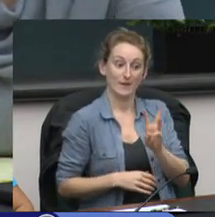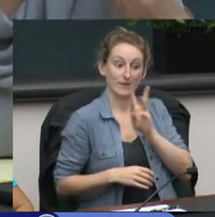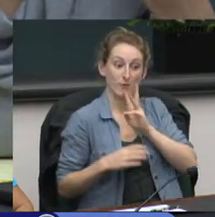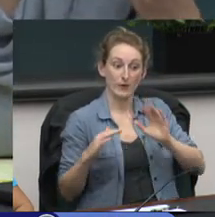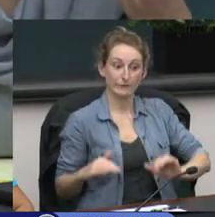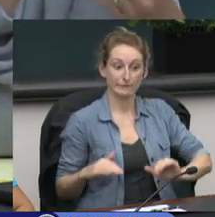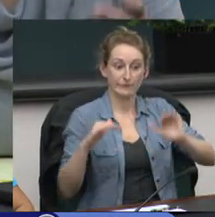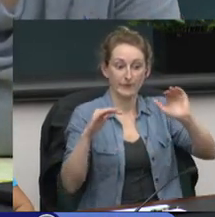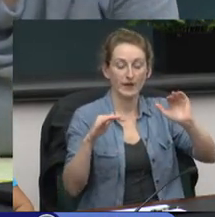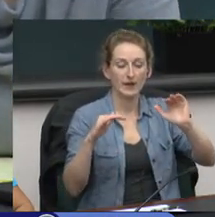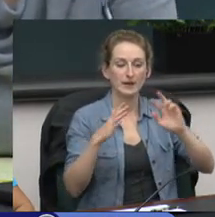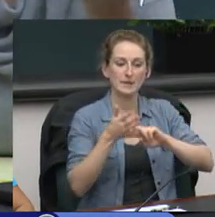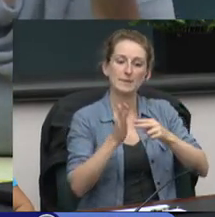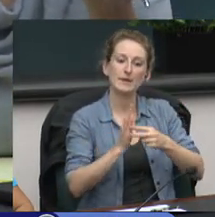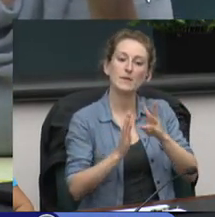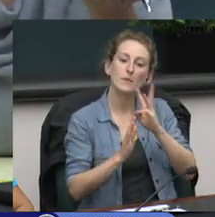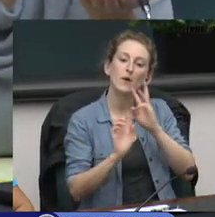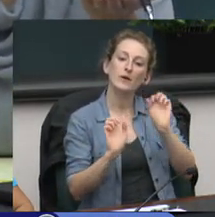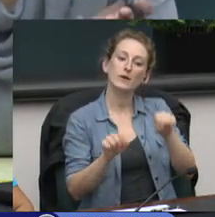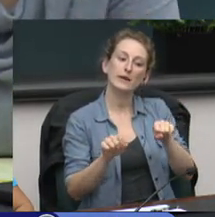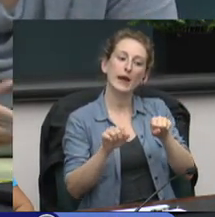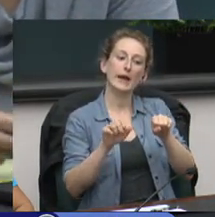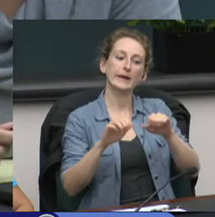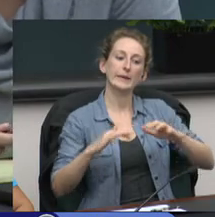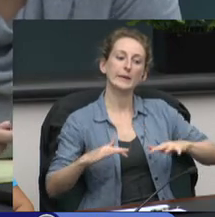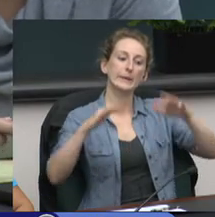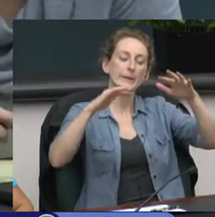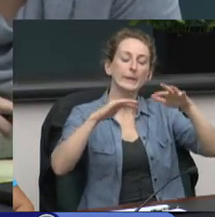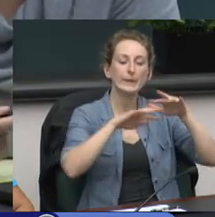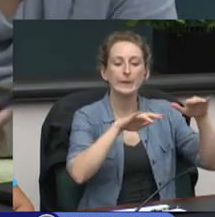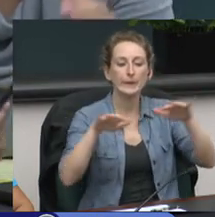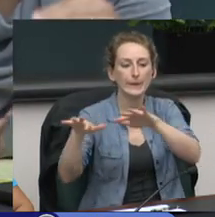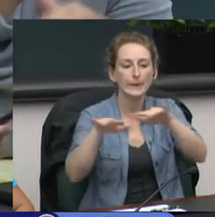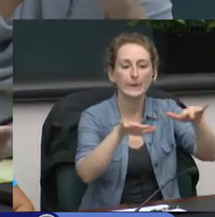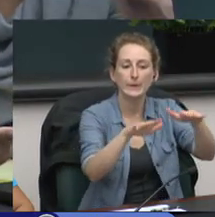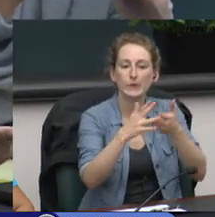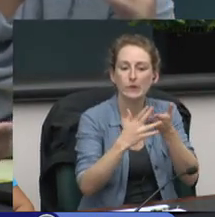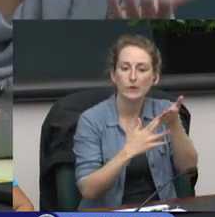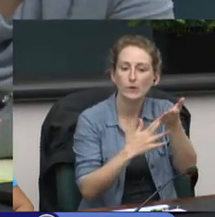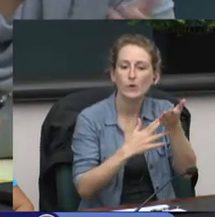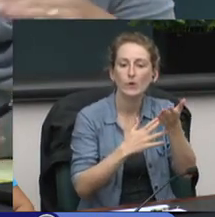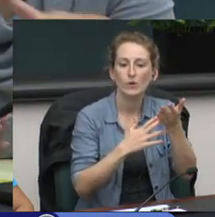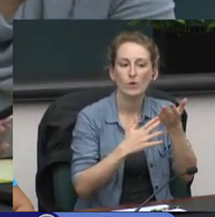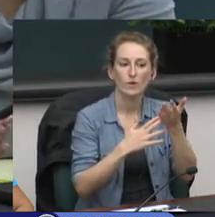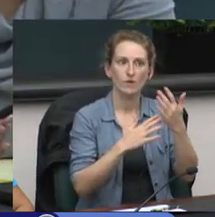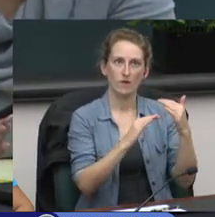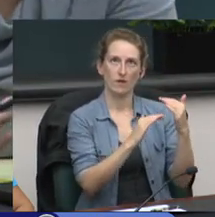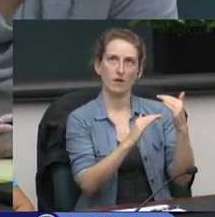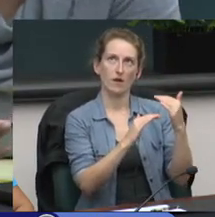be able to get through it would be raised above the hundred year flood